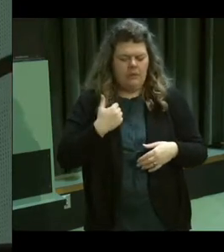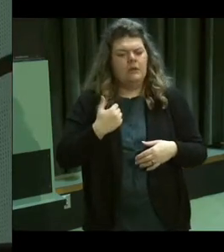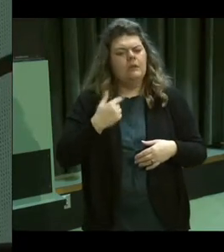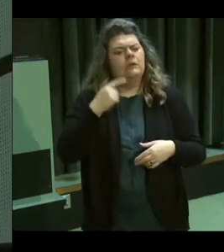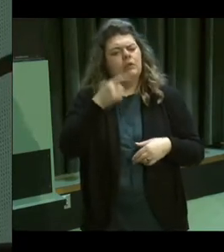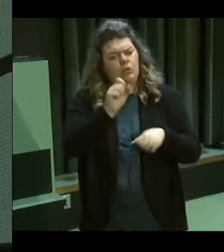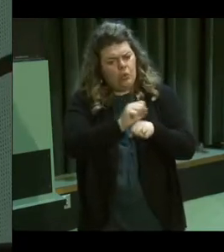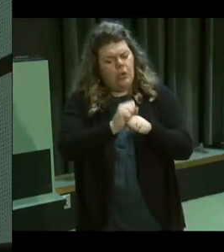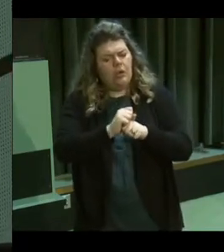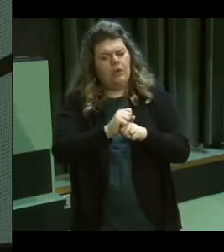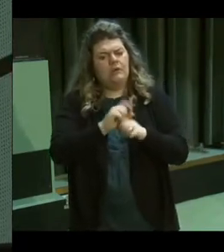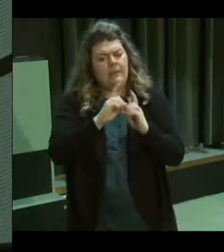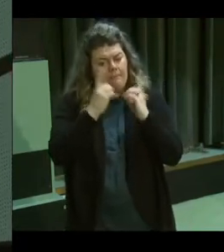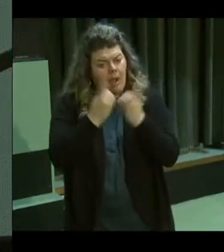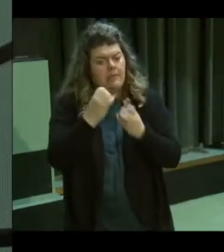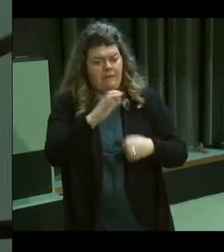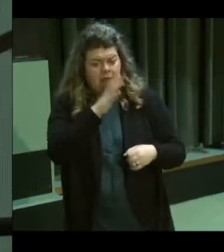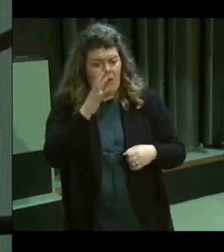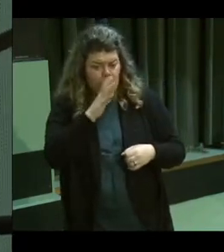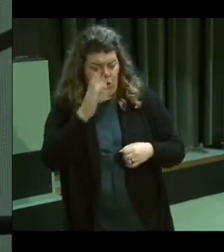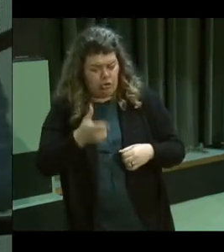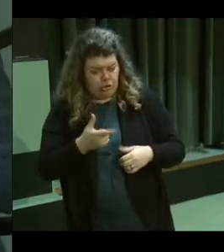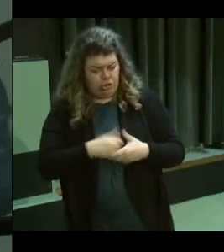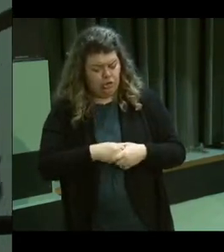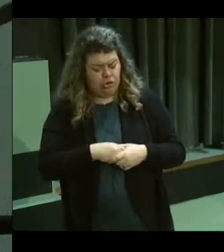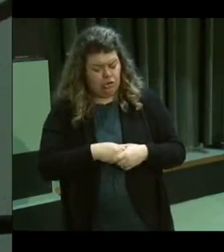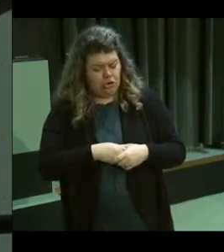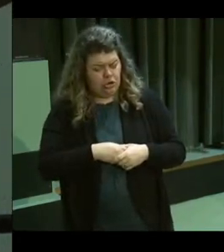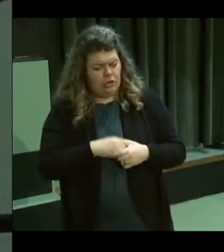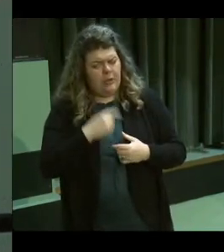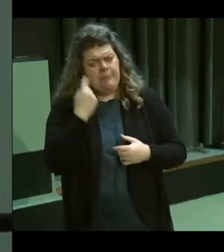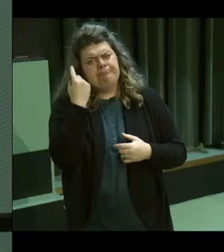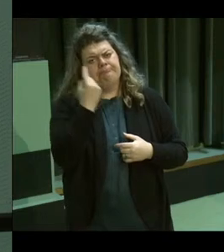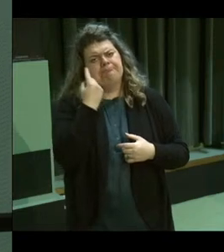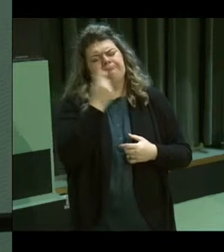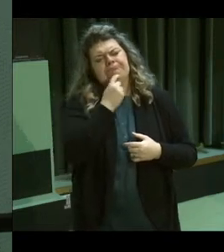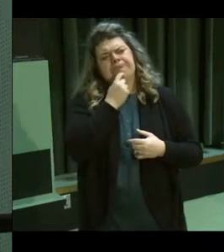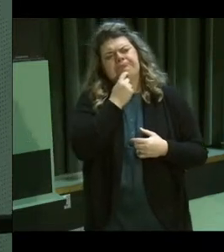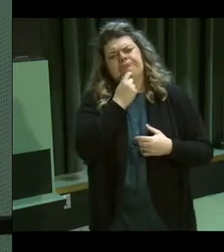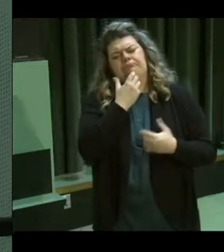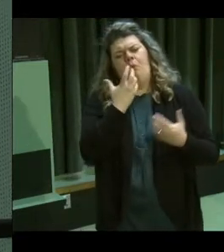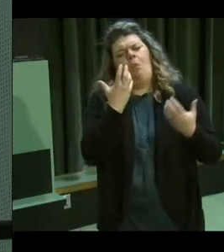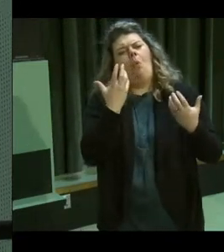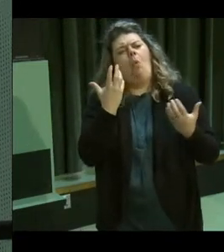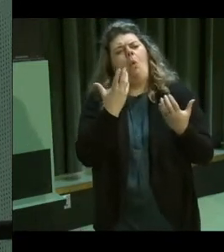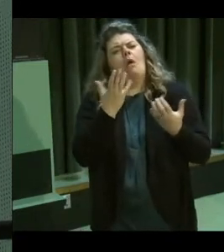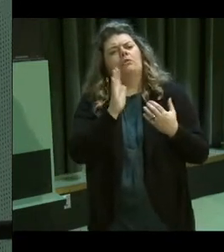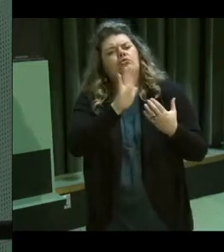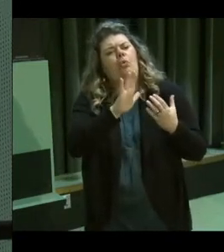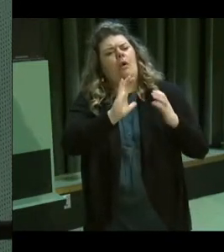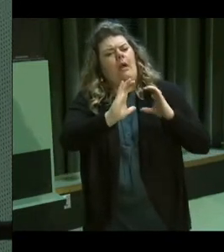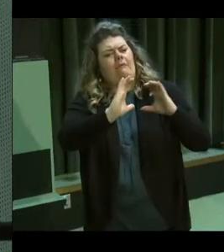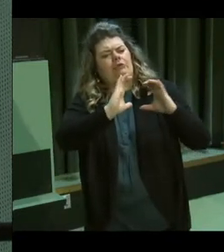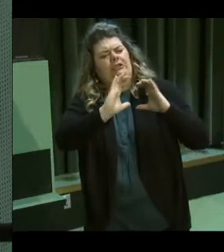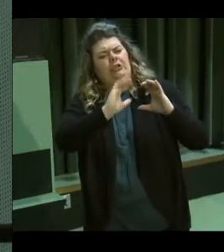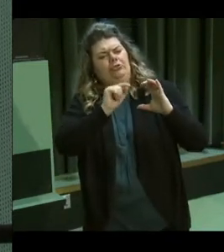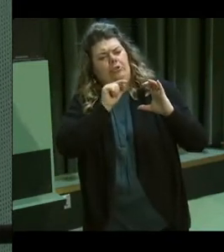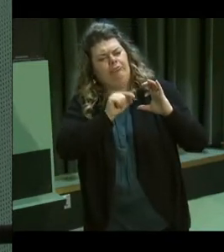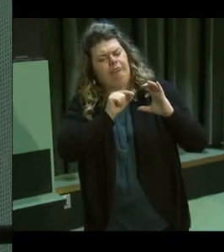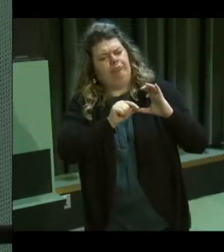the Department of Agriculture?